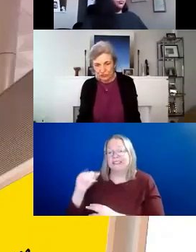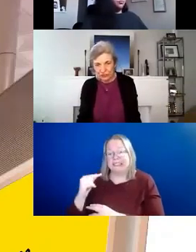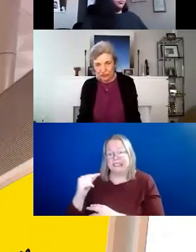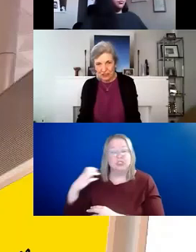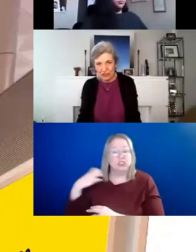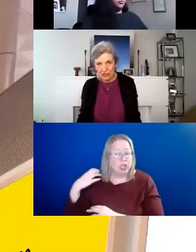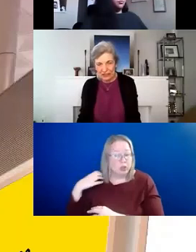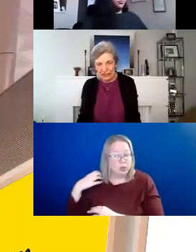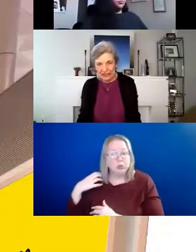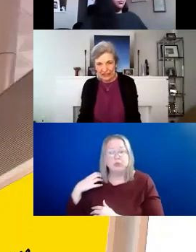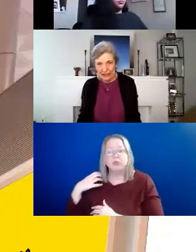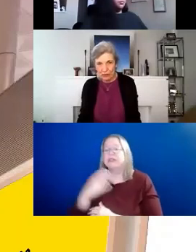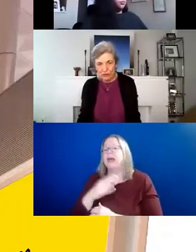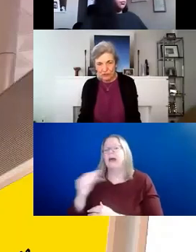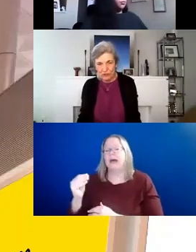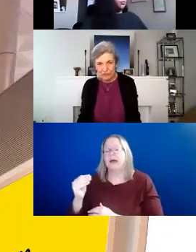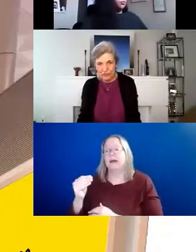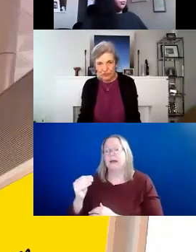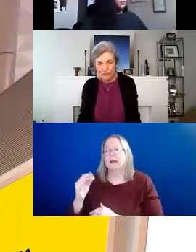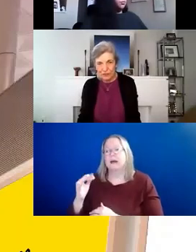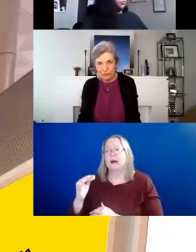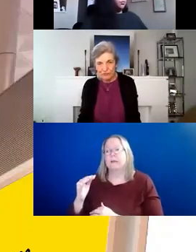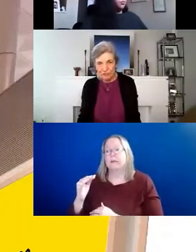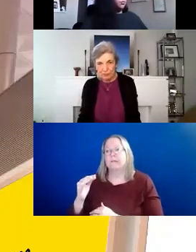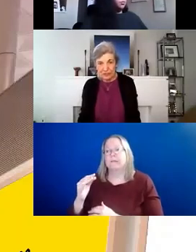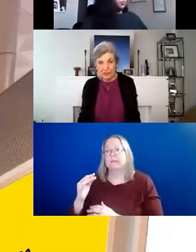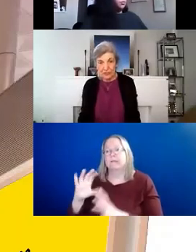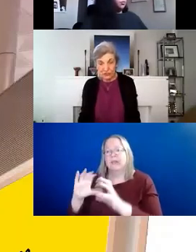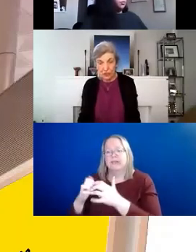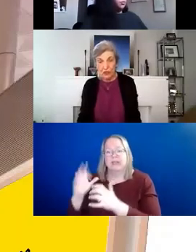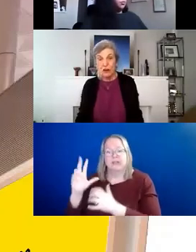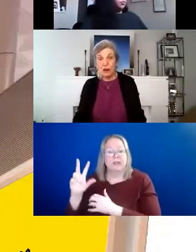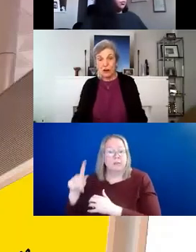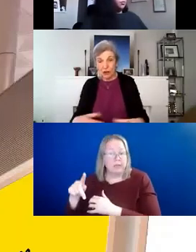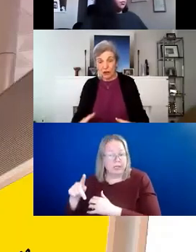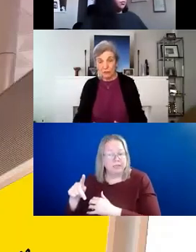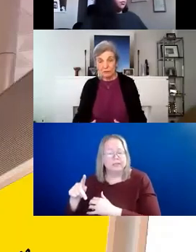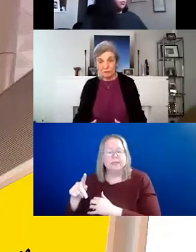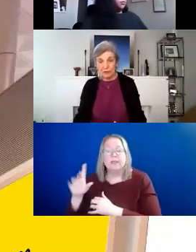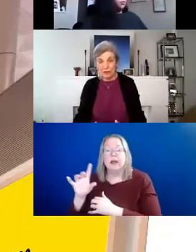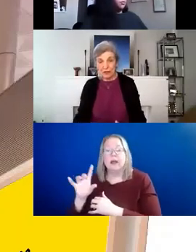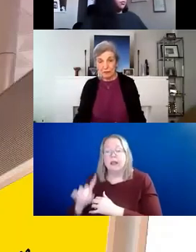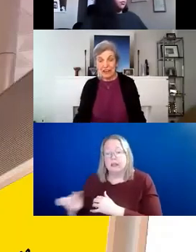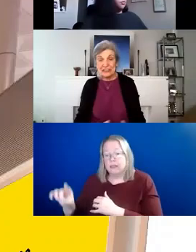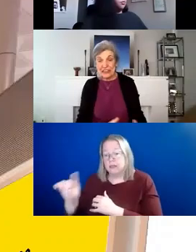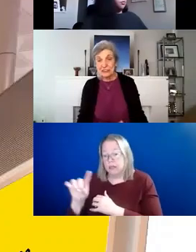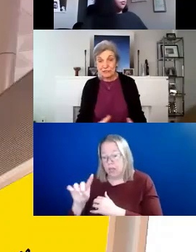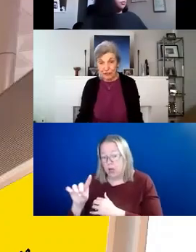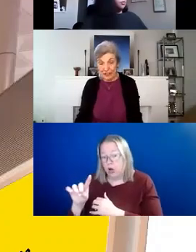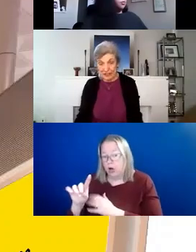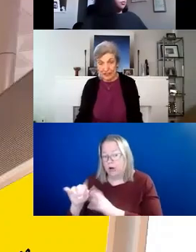12:59:18 and our division VPs 12:59:22 are identifying